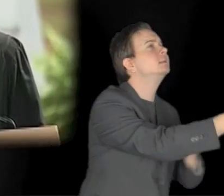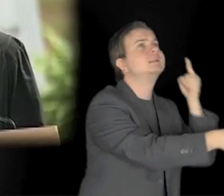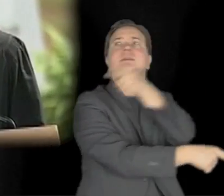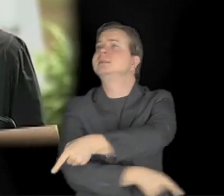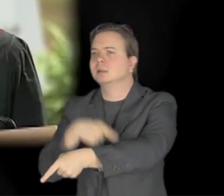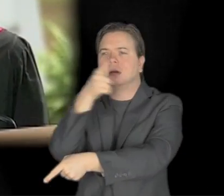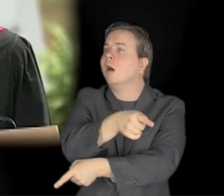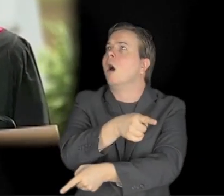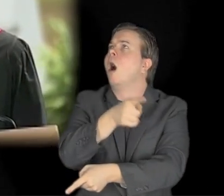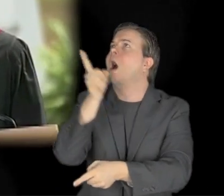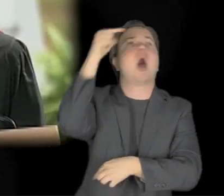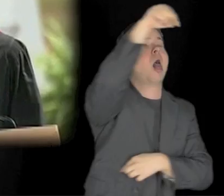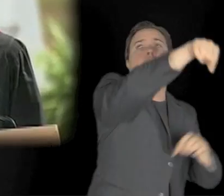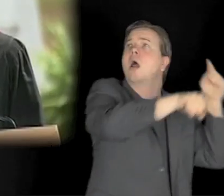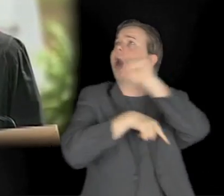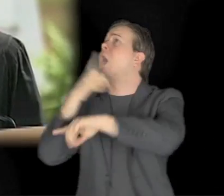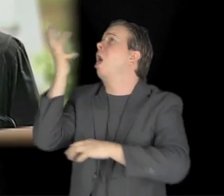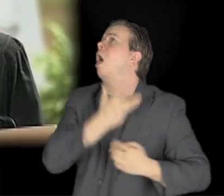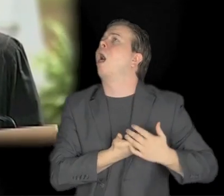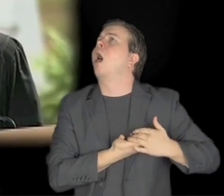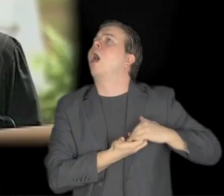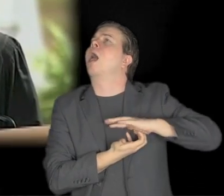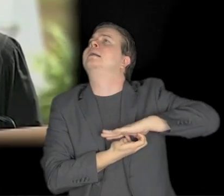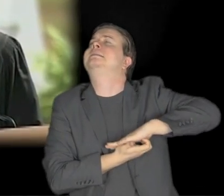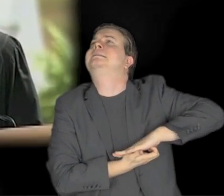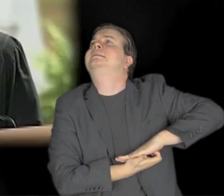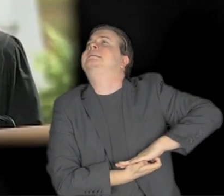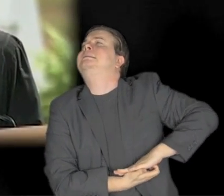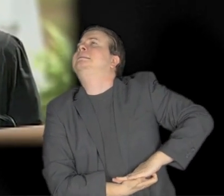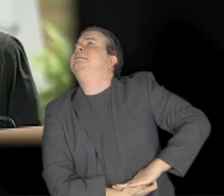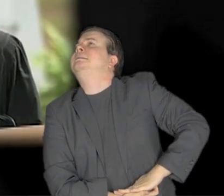And most important, have the courage to follow your heart and intuition.